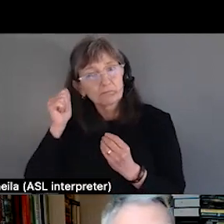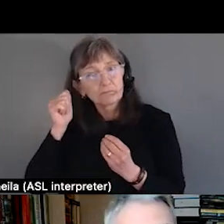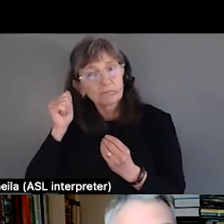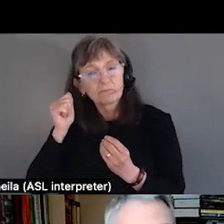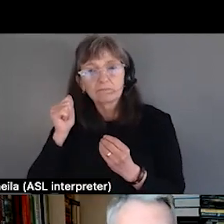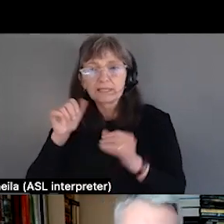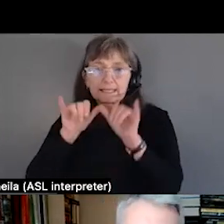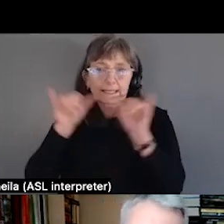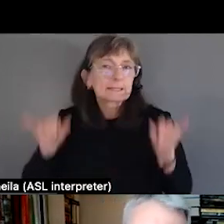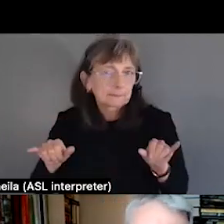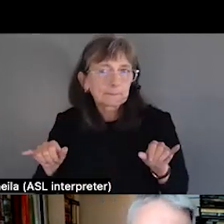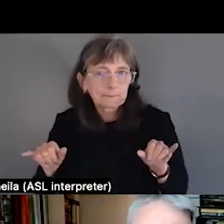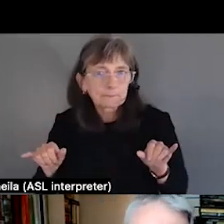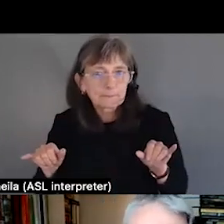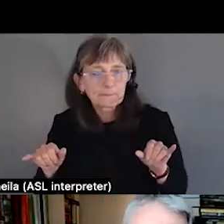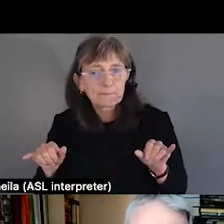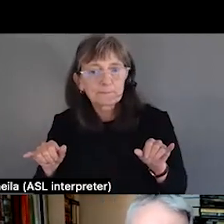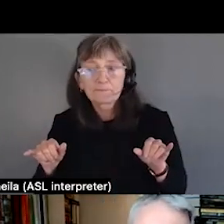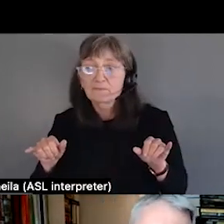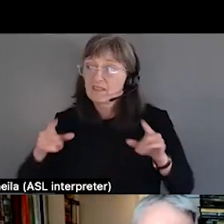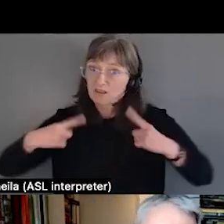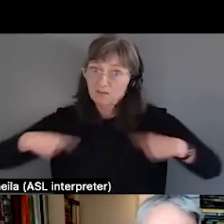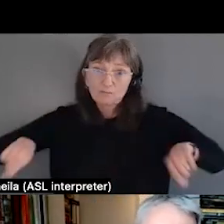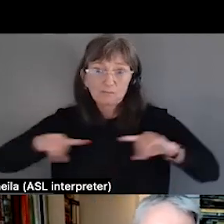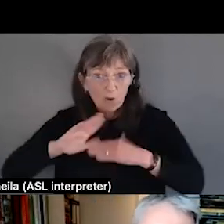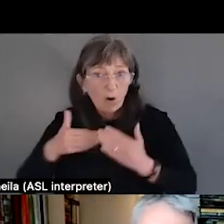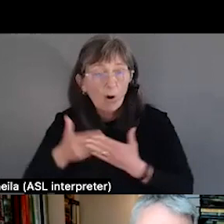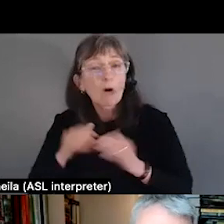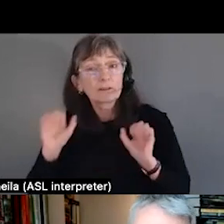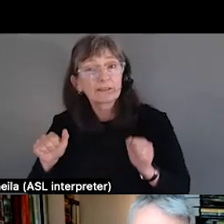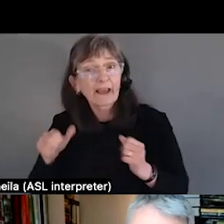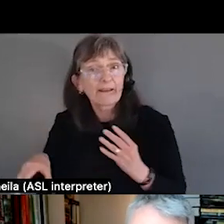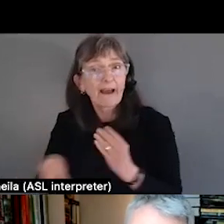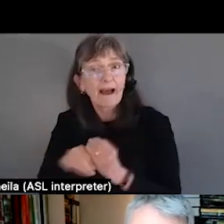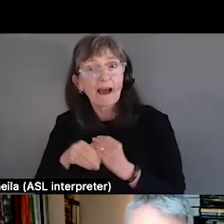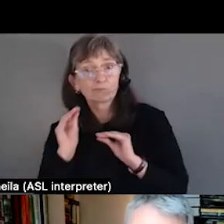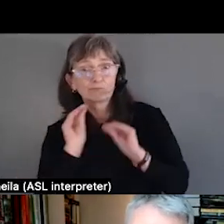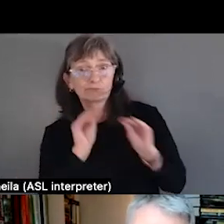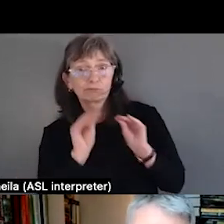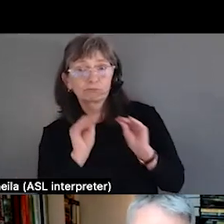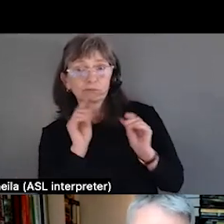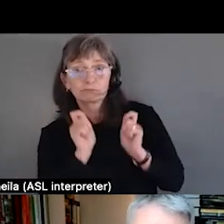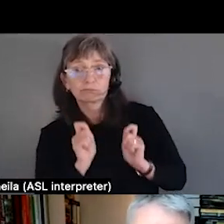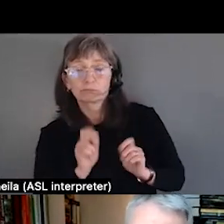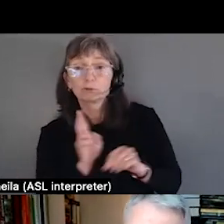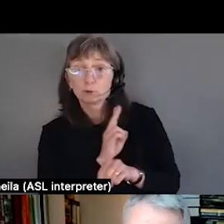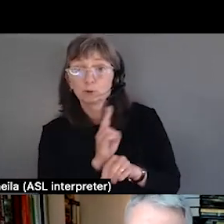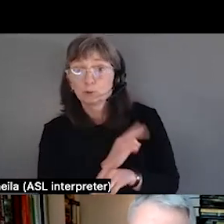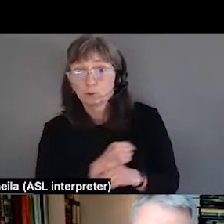suppose, that everybody can put into, and that can represent everybody's aims around discoverability.